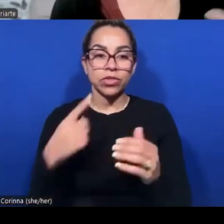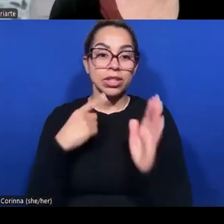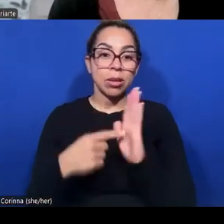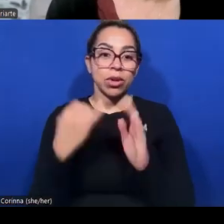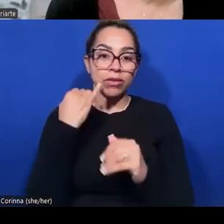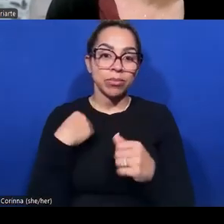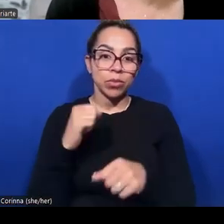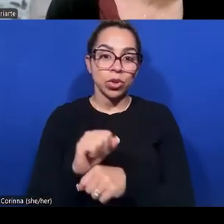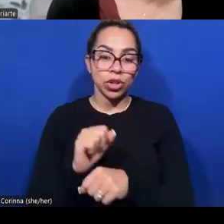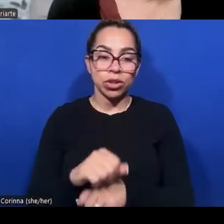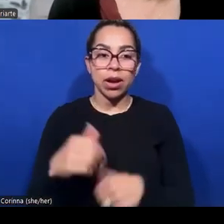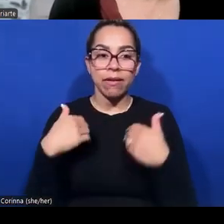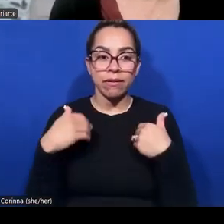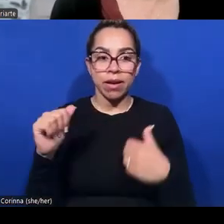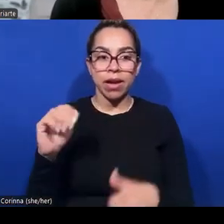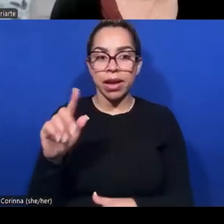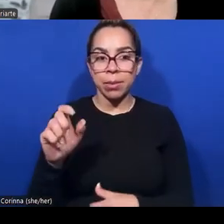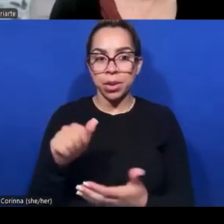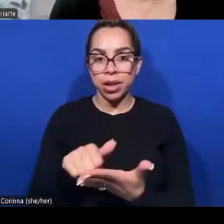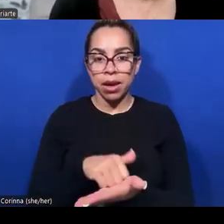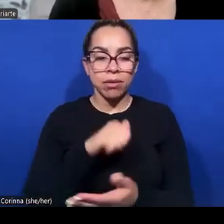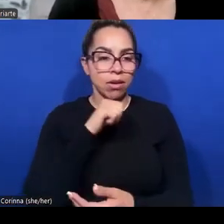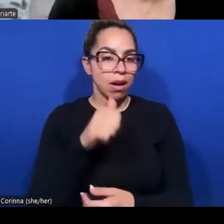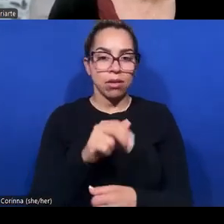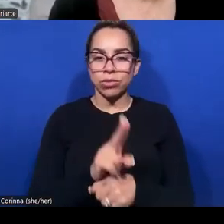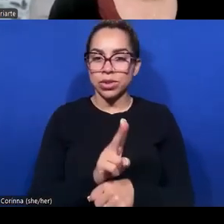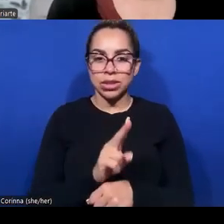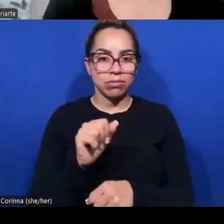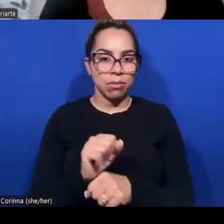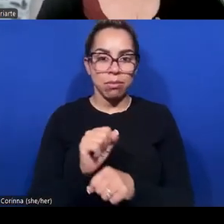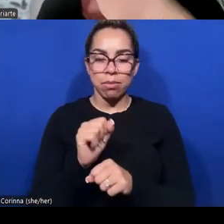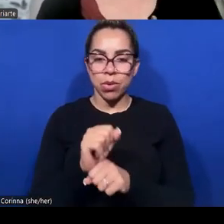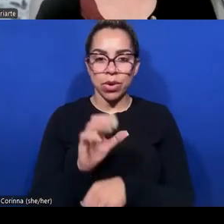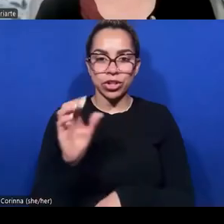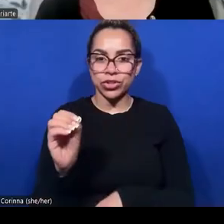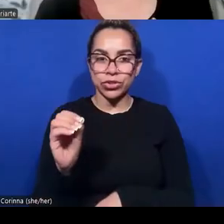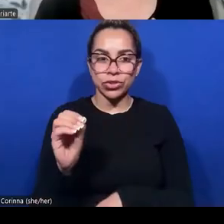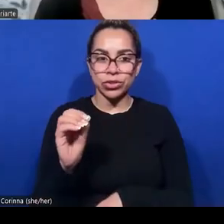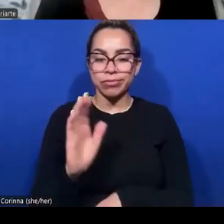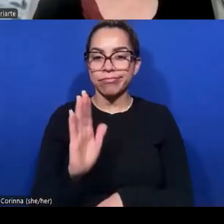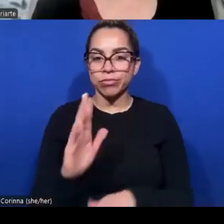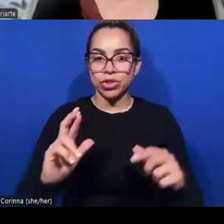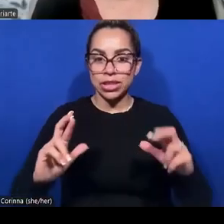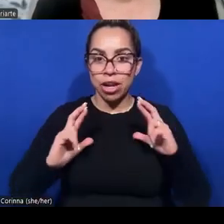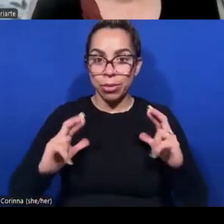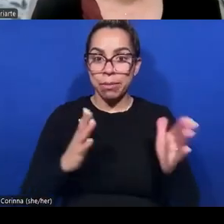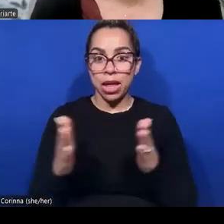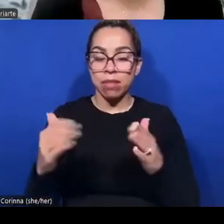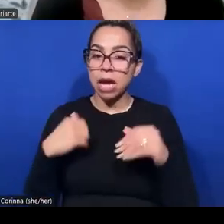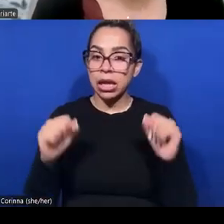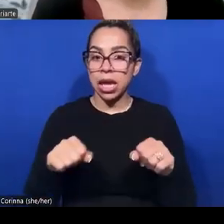I'm not participating in my employer's retirement plan. I have I can put up to $20,000 a year.